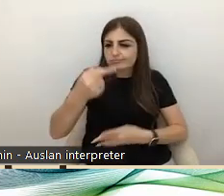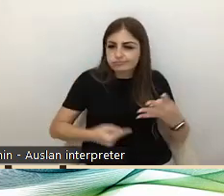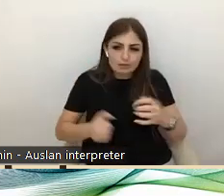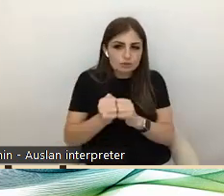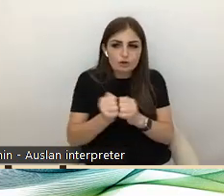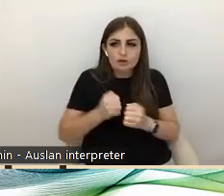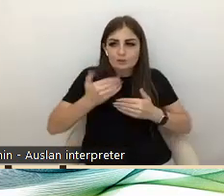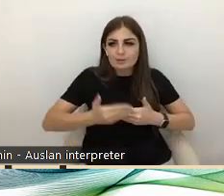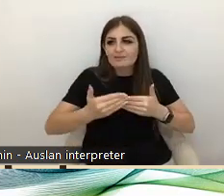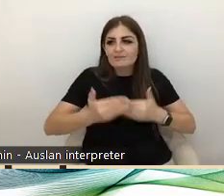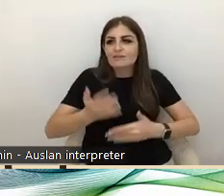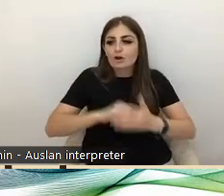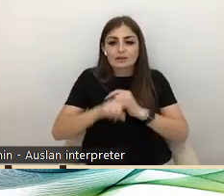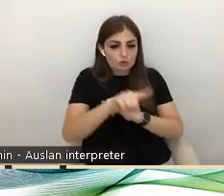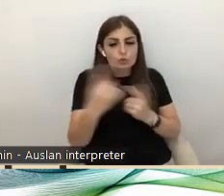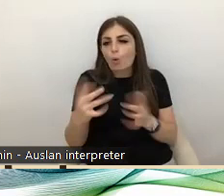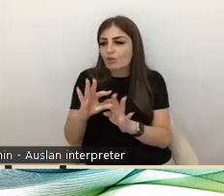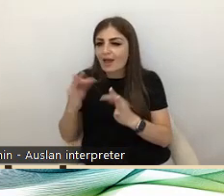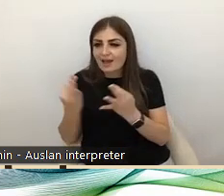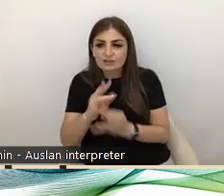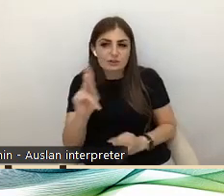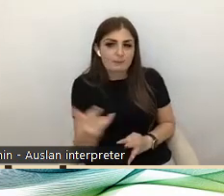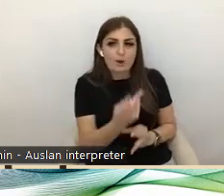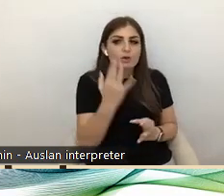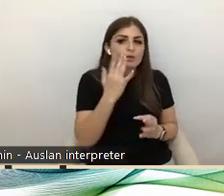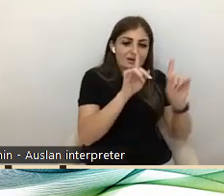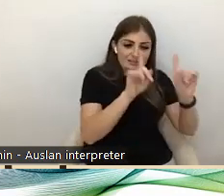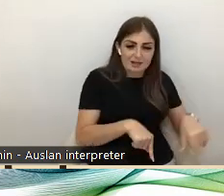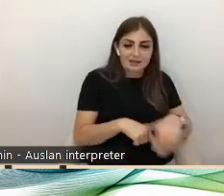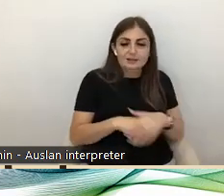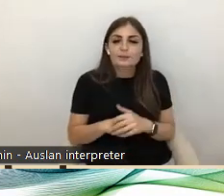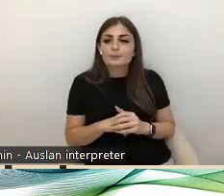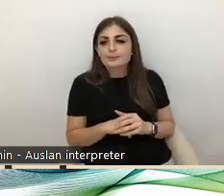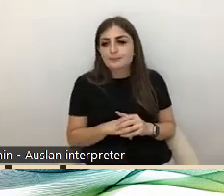by either you or the agency since your matter began.